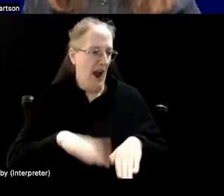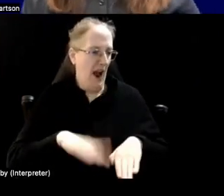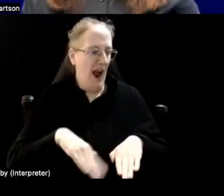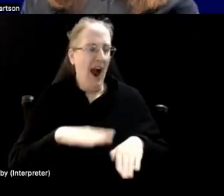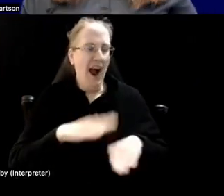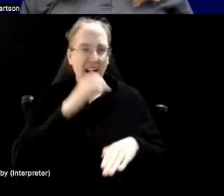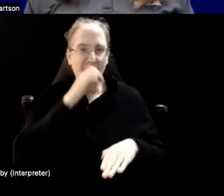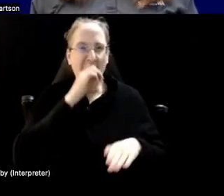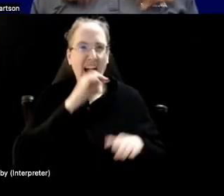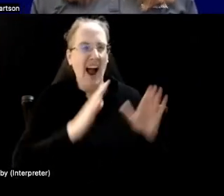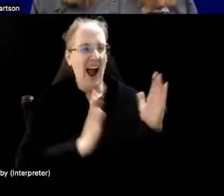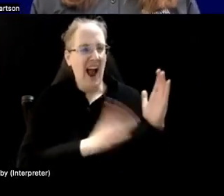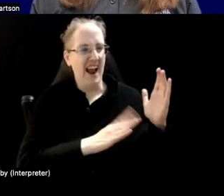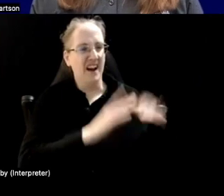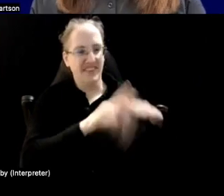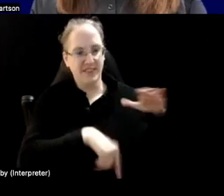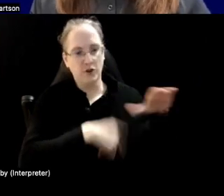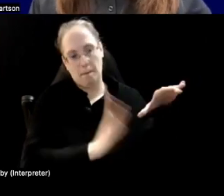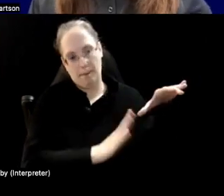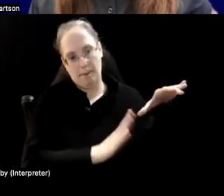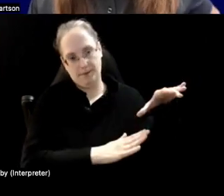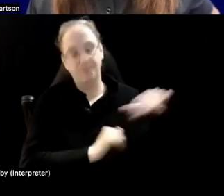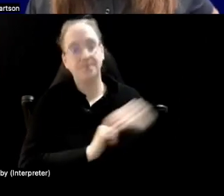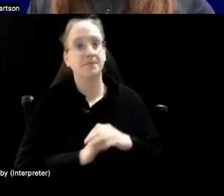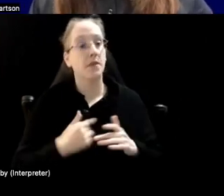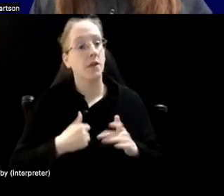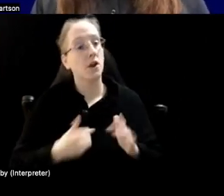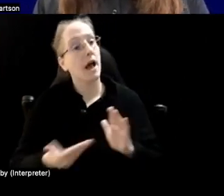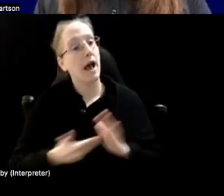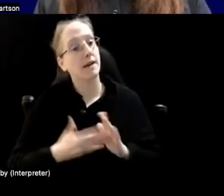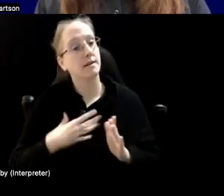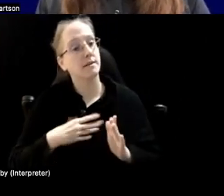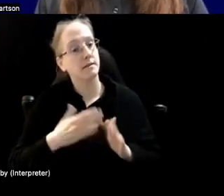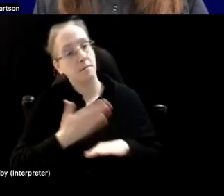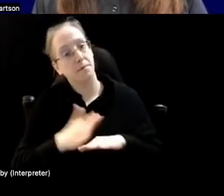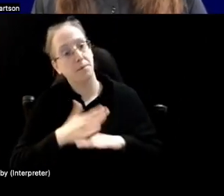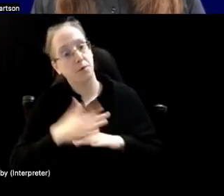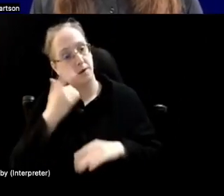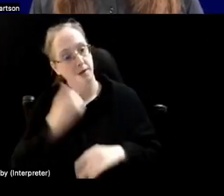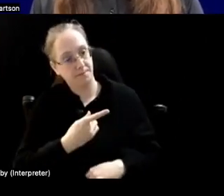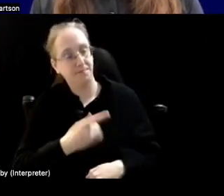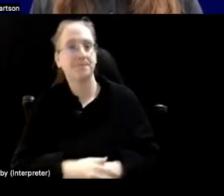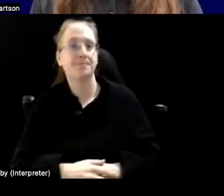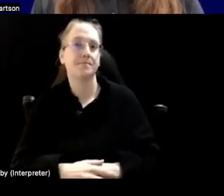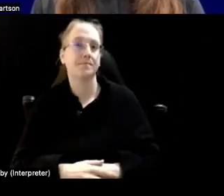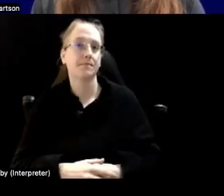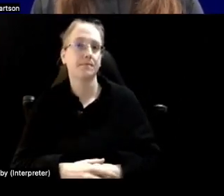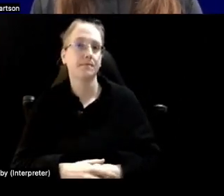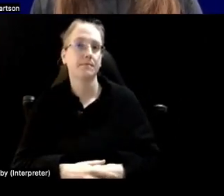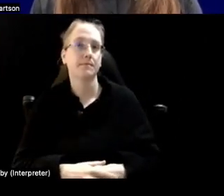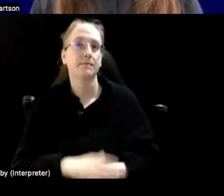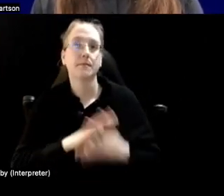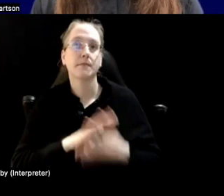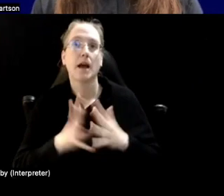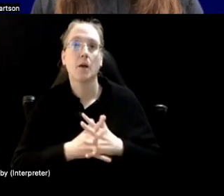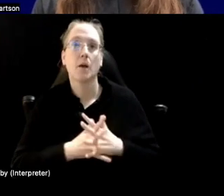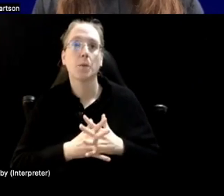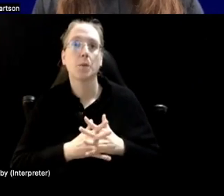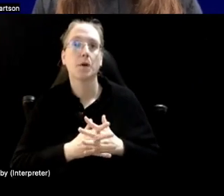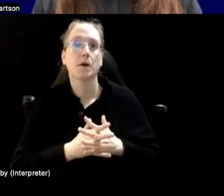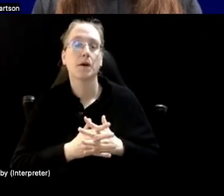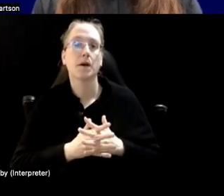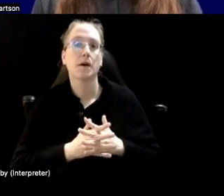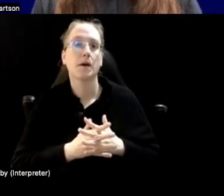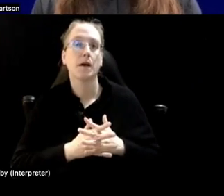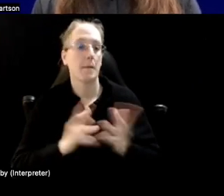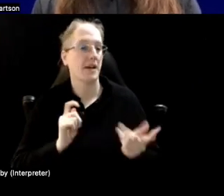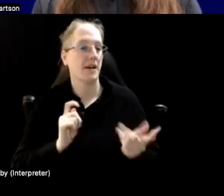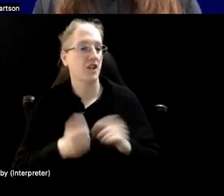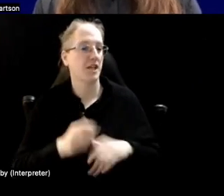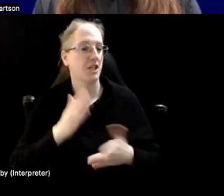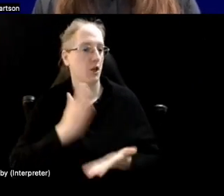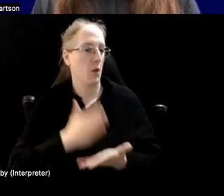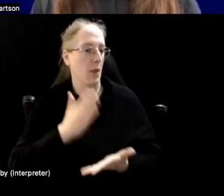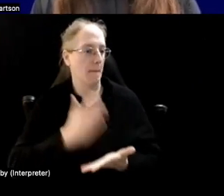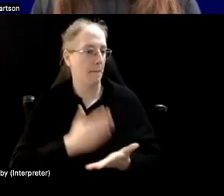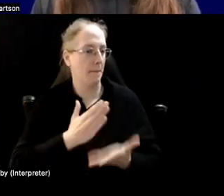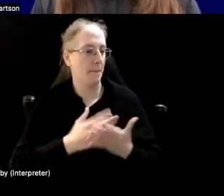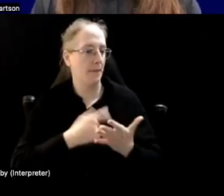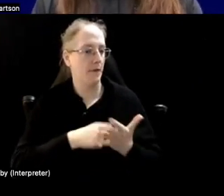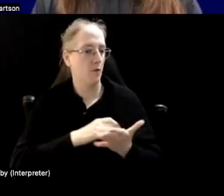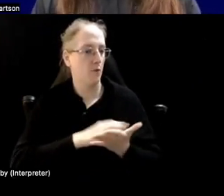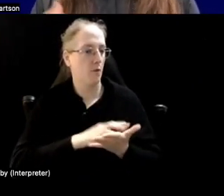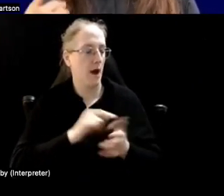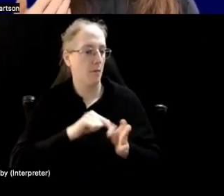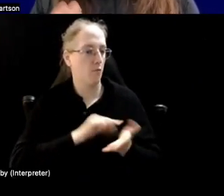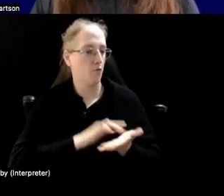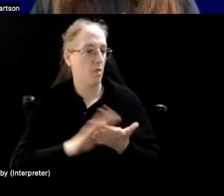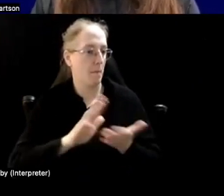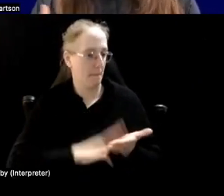add in some novelty. I do that by changing the rhythm of what's happened. I've got this matching